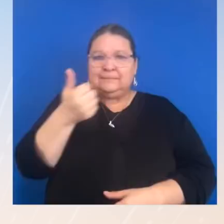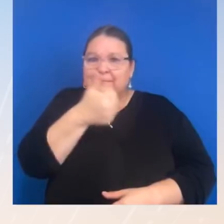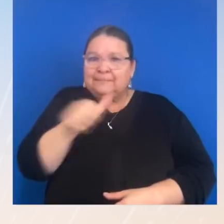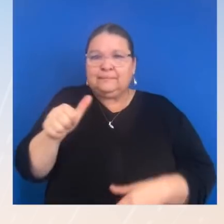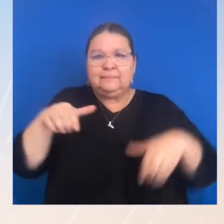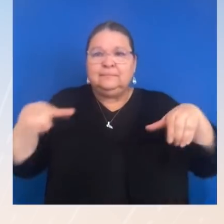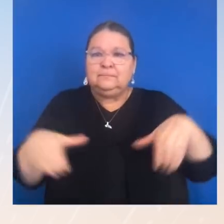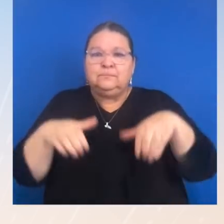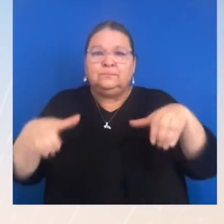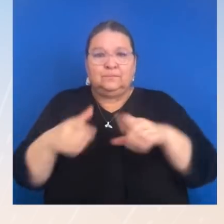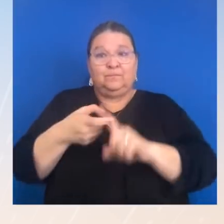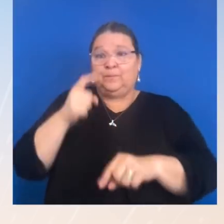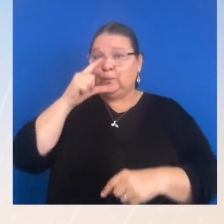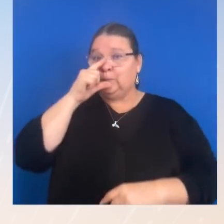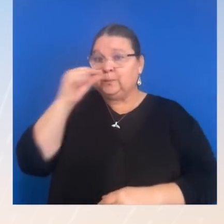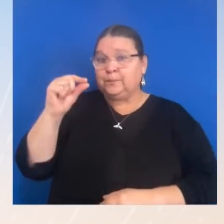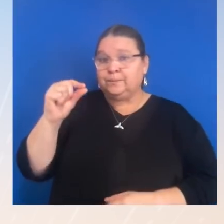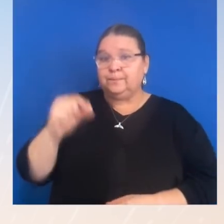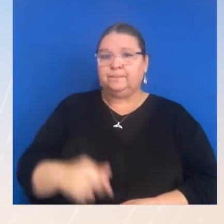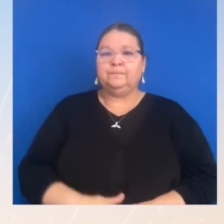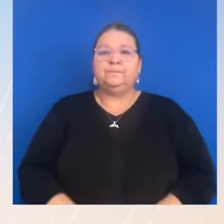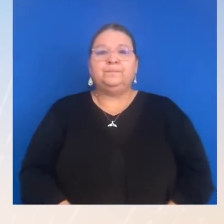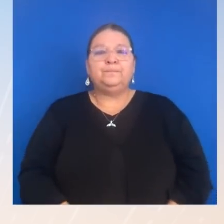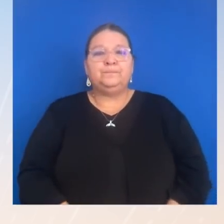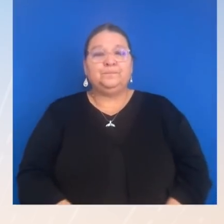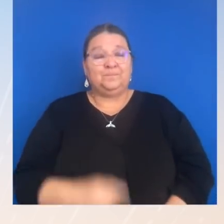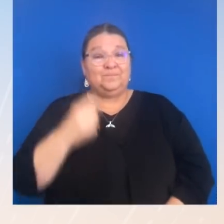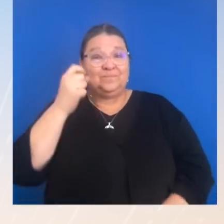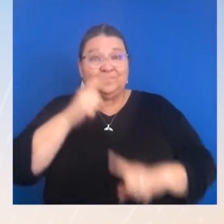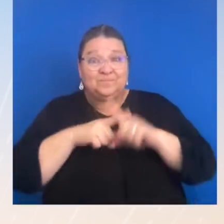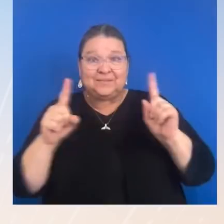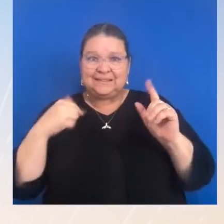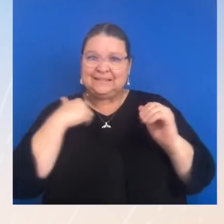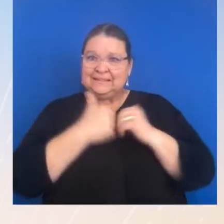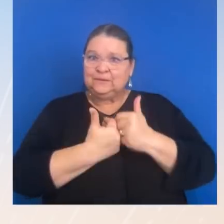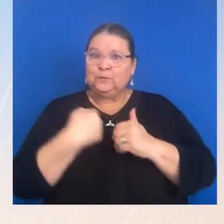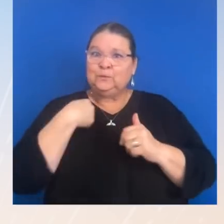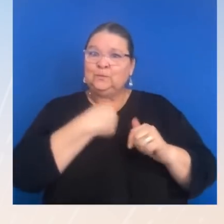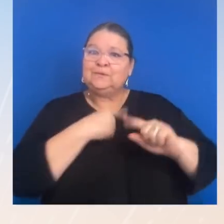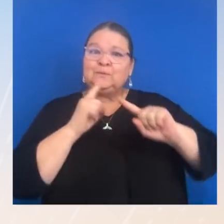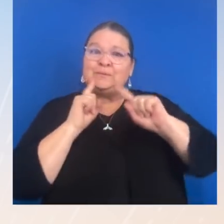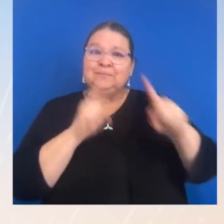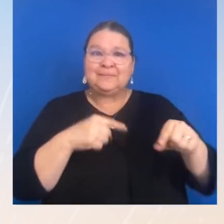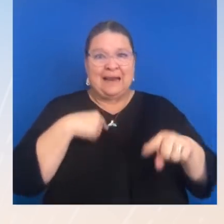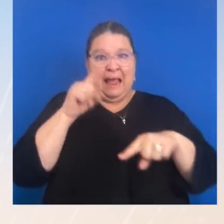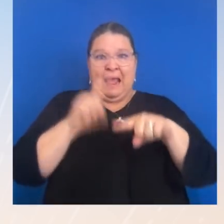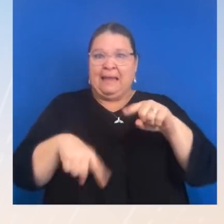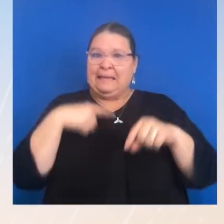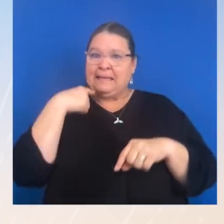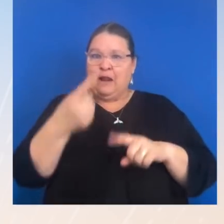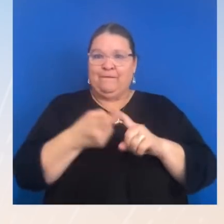I can't give you an assessment of that from here at this point. The Press: One other question. The U.S. says their assessment is that Ukraine